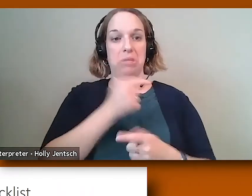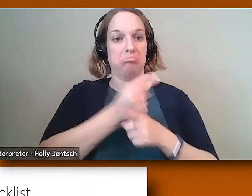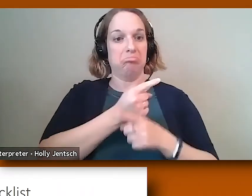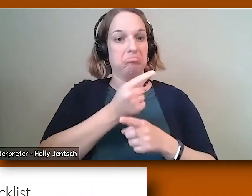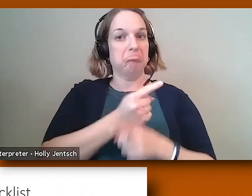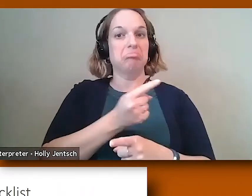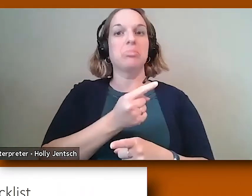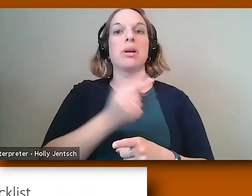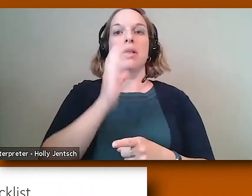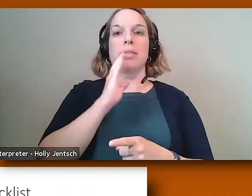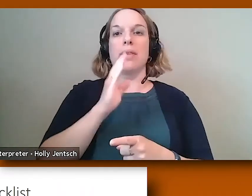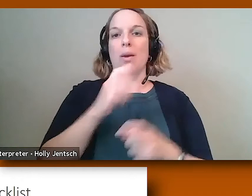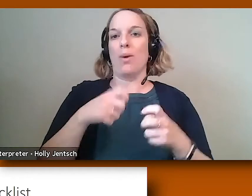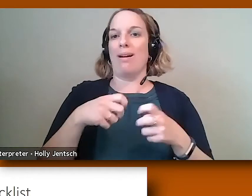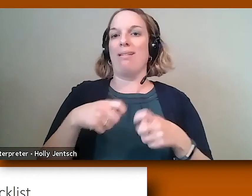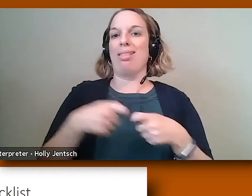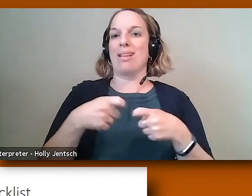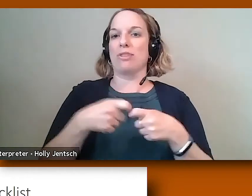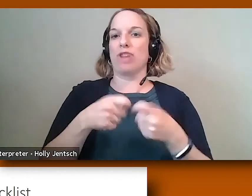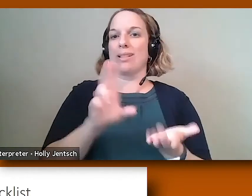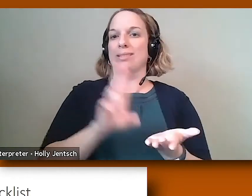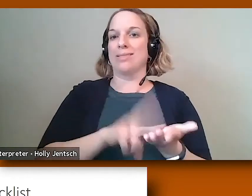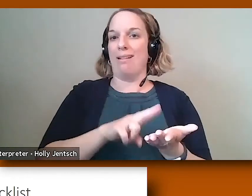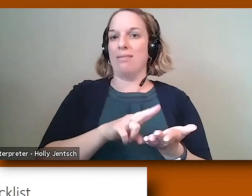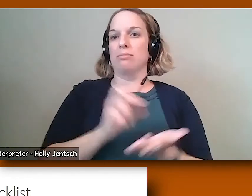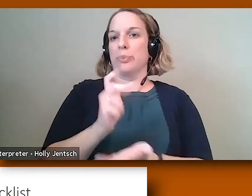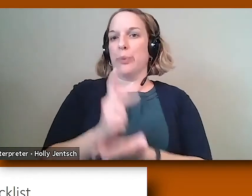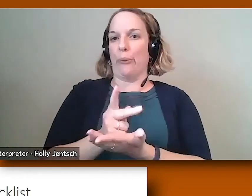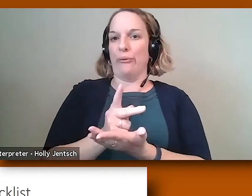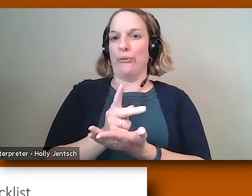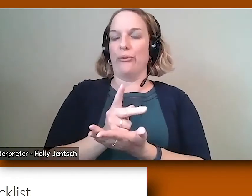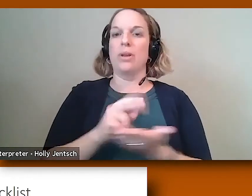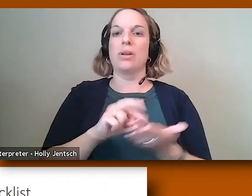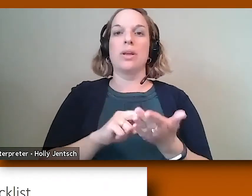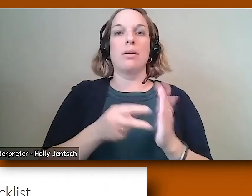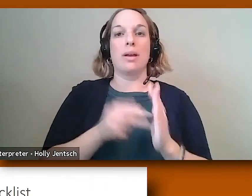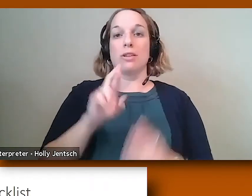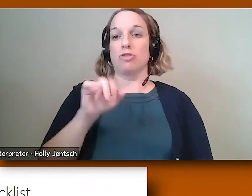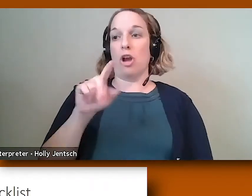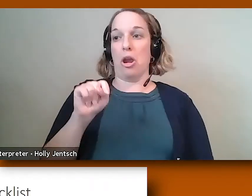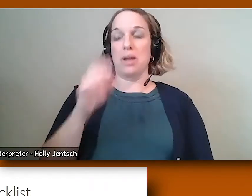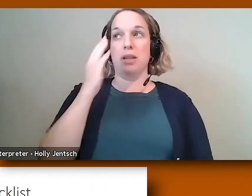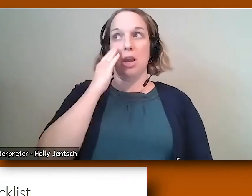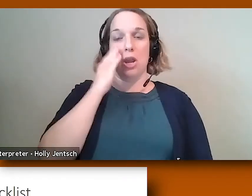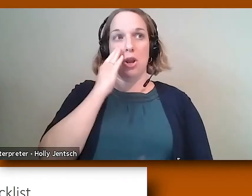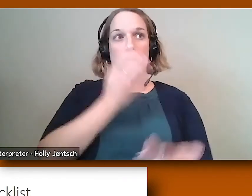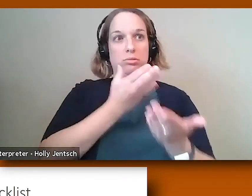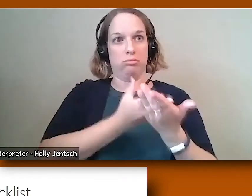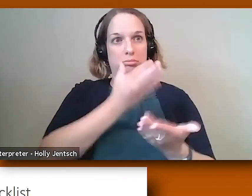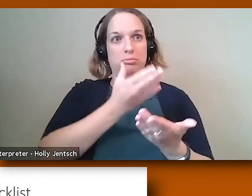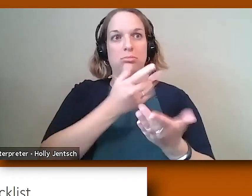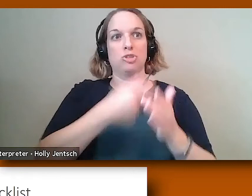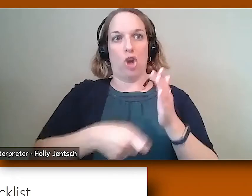they will electronically sign it and approve that invoice, and then that lets RIT know that these charges are valid